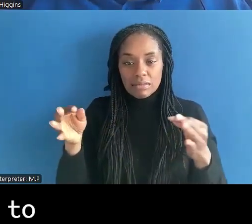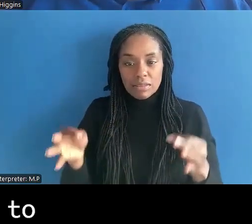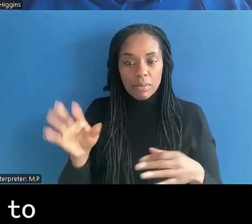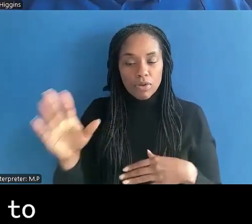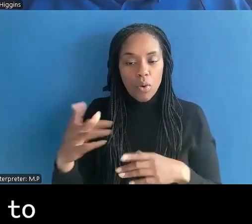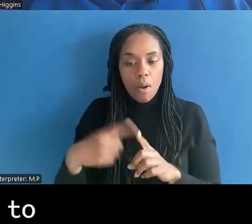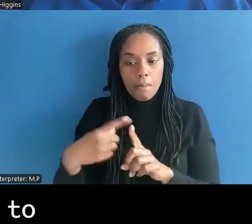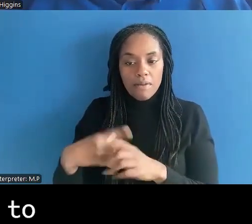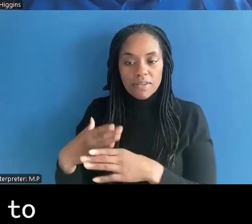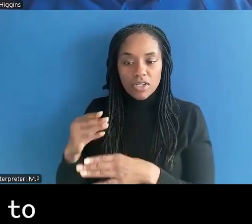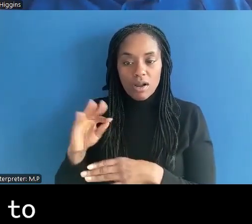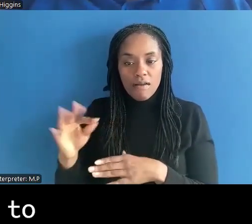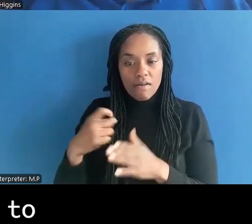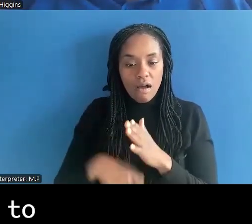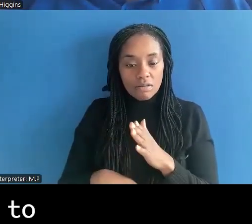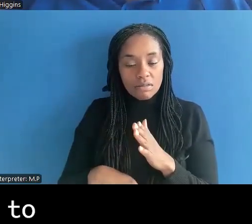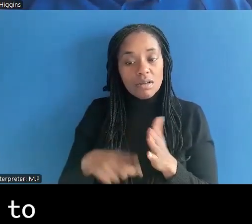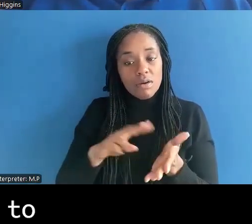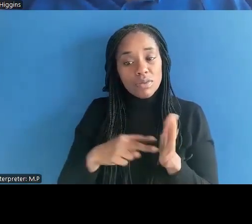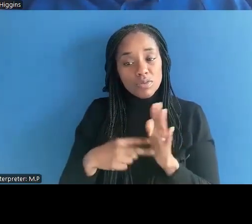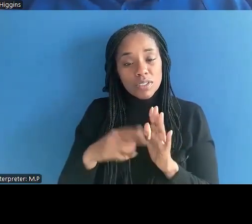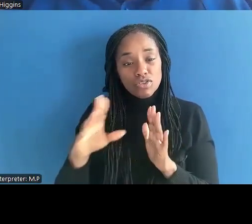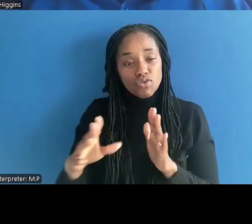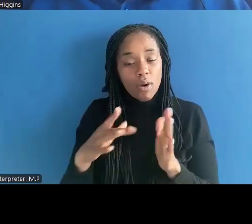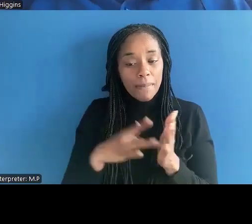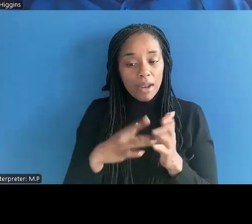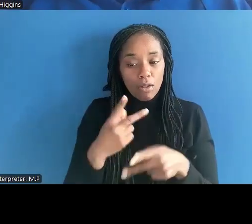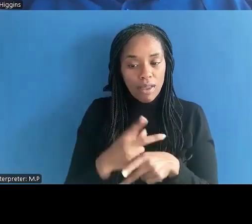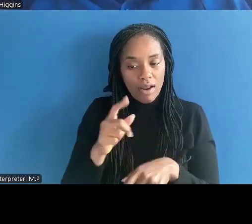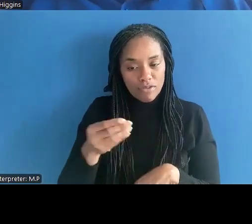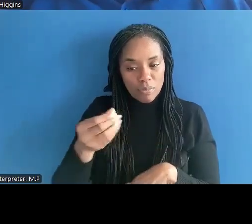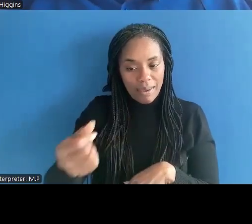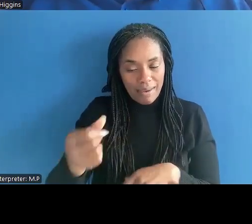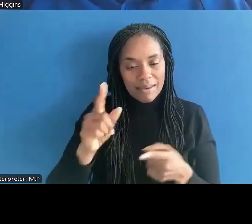which would mean you'd have to pay out of pocket for your medical care, until Medi-Cal would start paying for that.